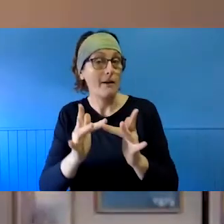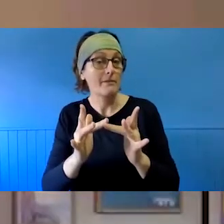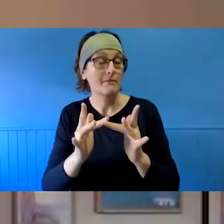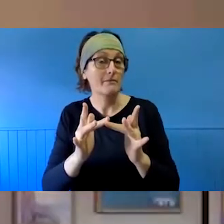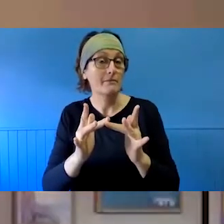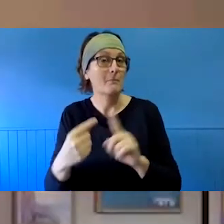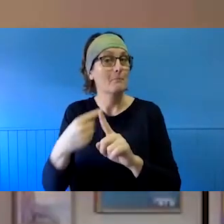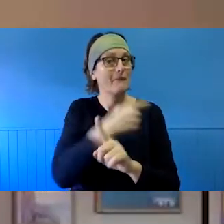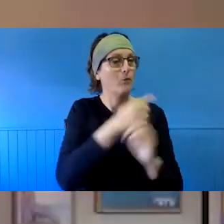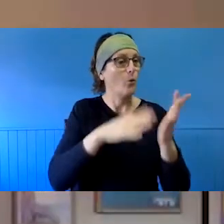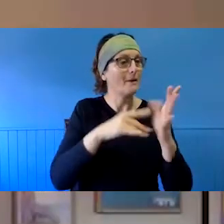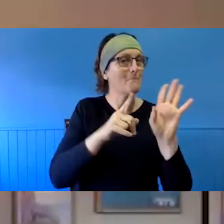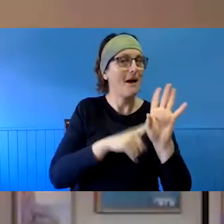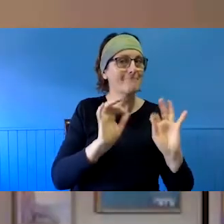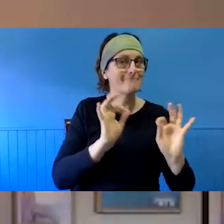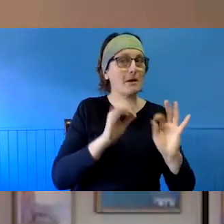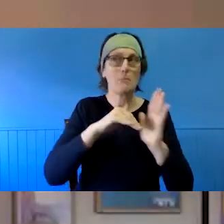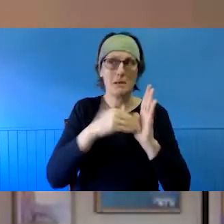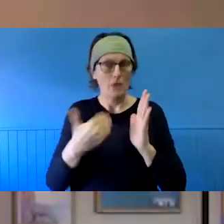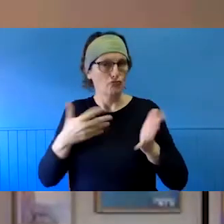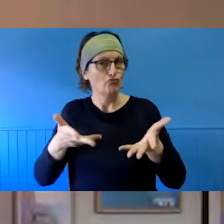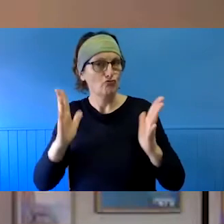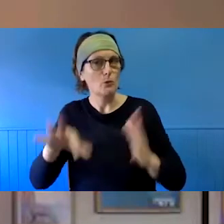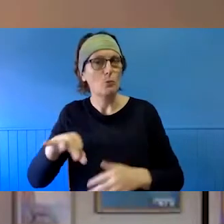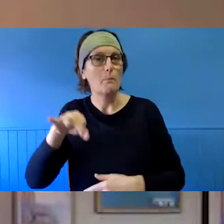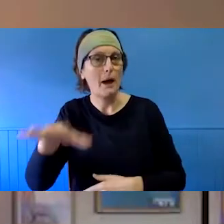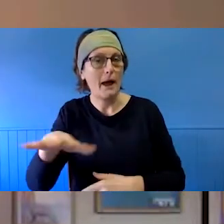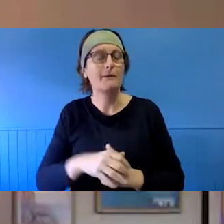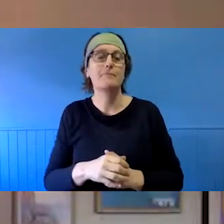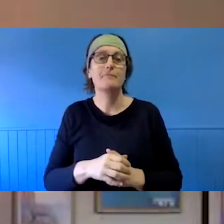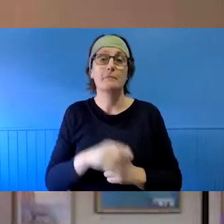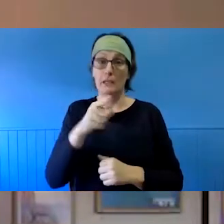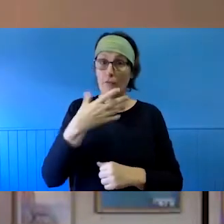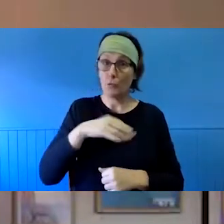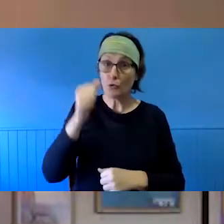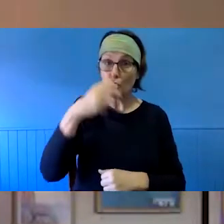If you would like to find out more, you can attend a webinar next Wednesday, 29